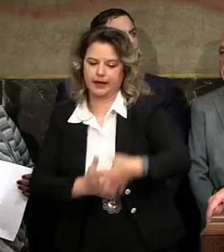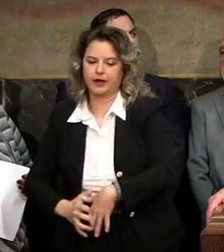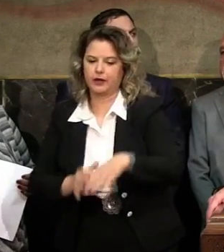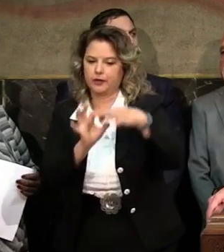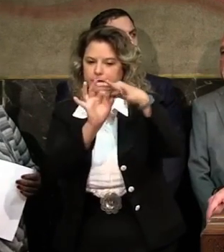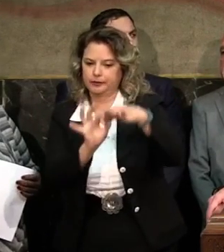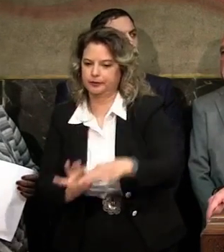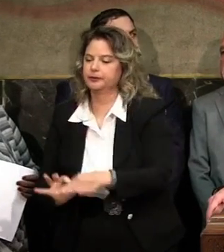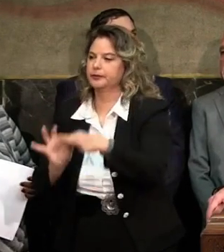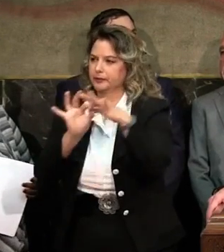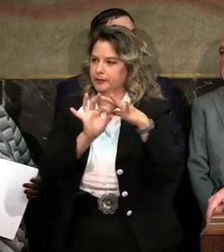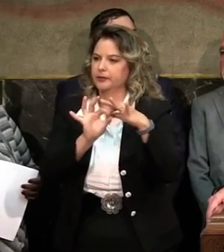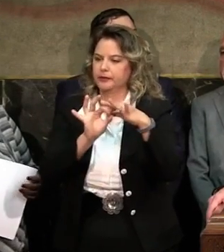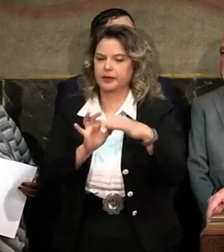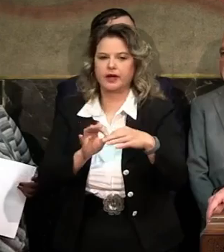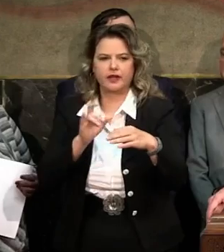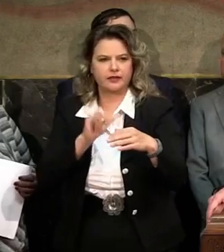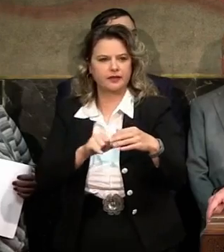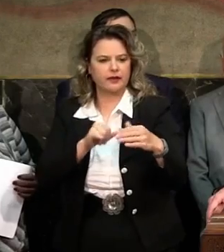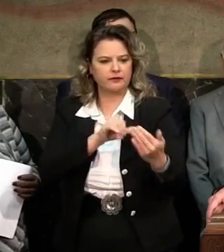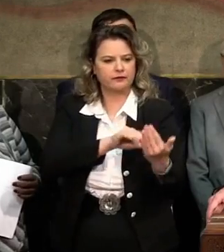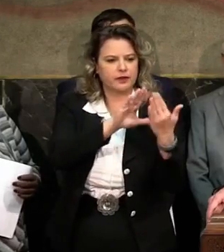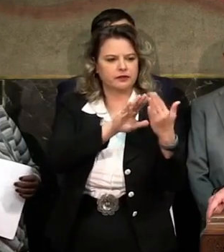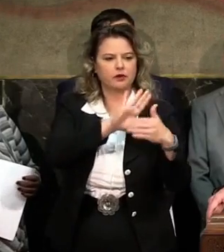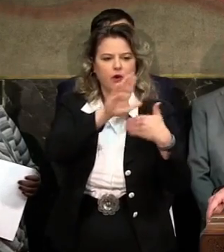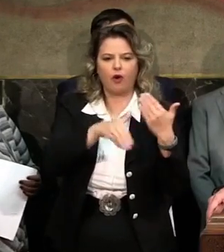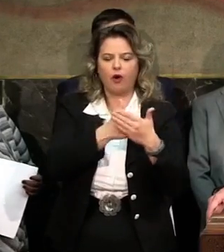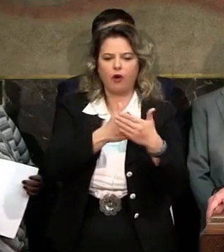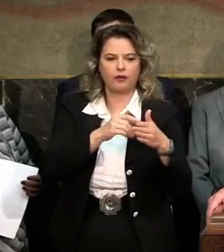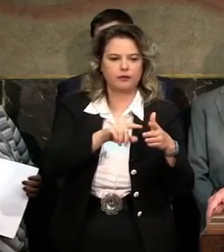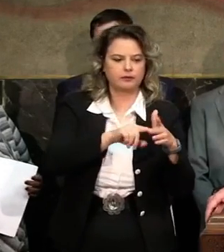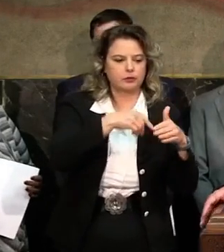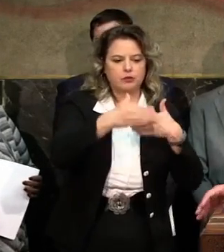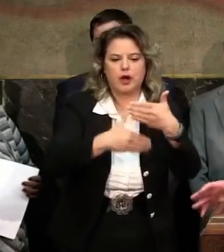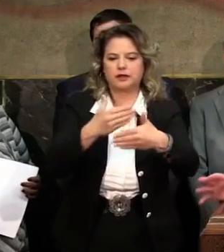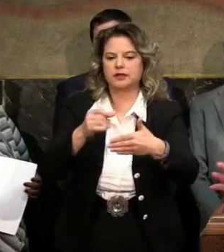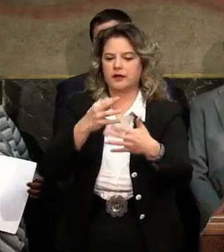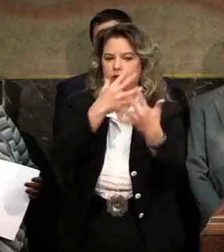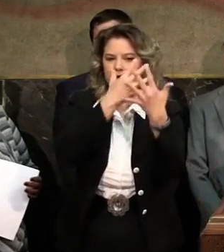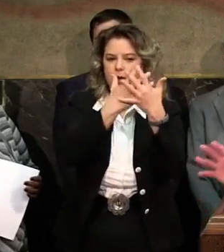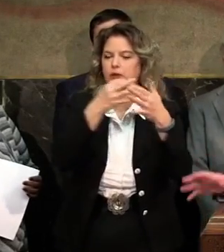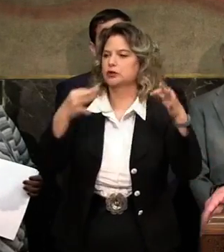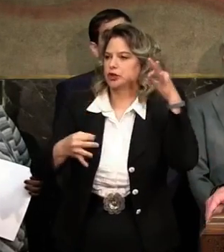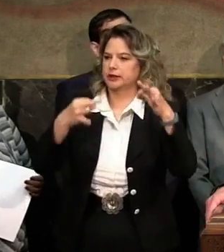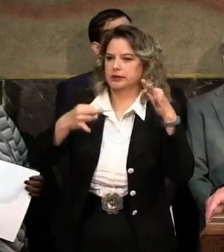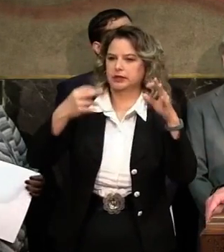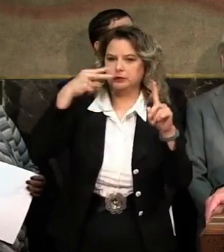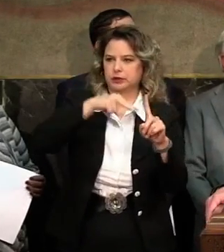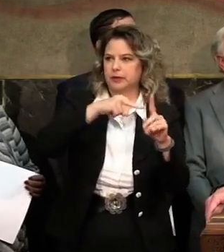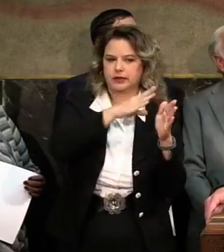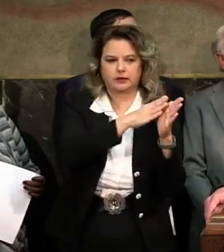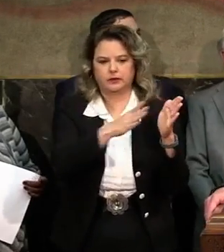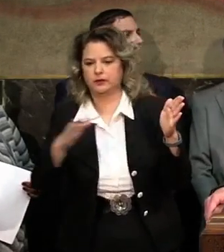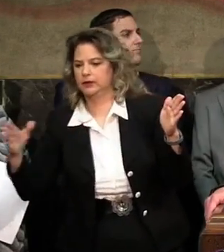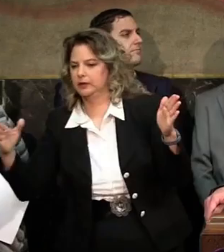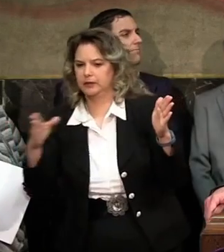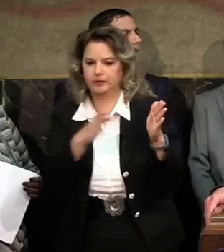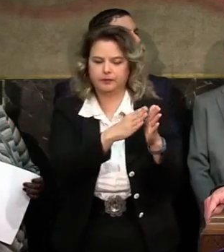which addresses all ends of the criminal justice spectrum they're probably going to be some issues on that whether it's going to be an omnibus bill or if it's